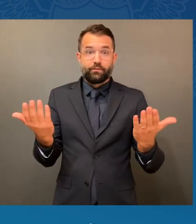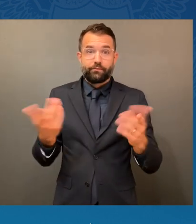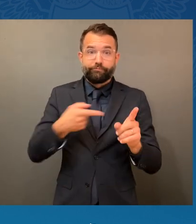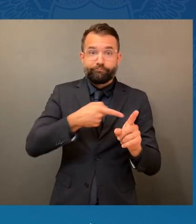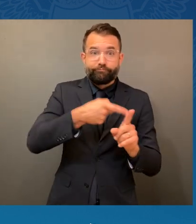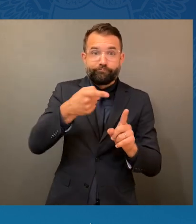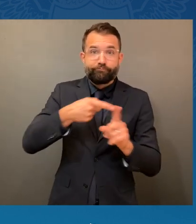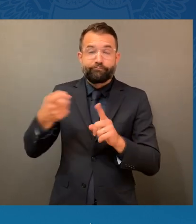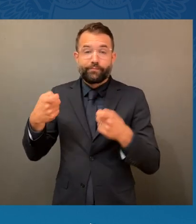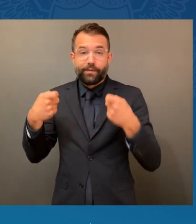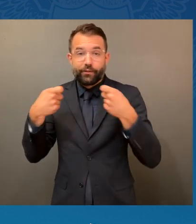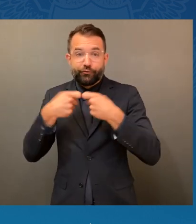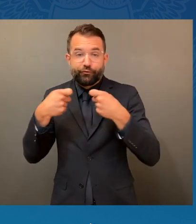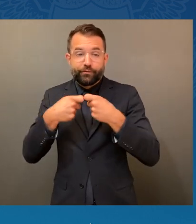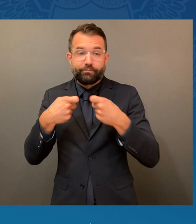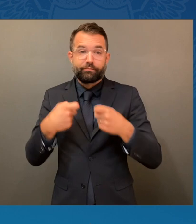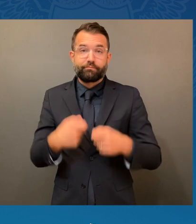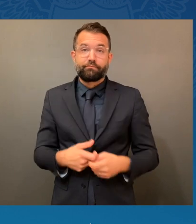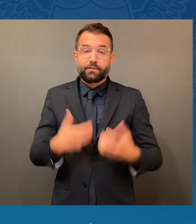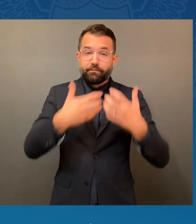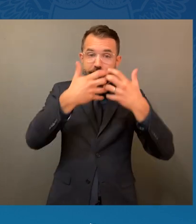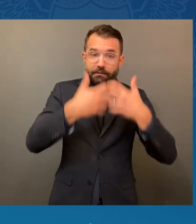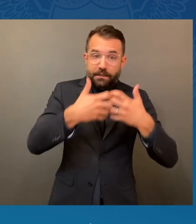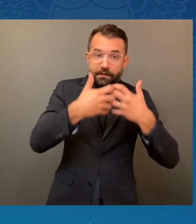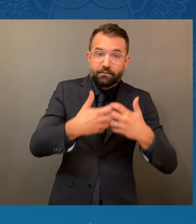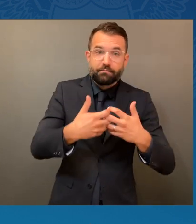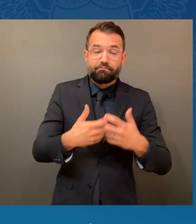or a machinist mate or a culinary specialist,